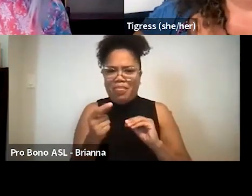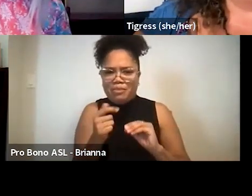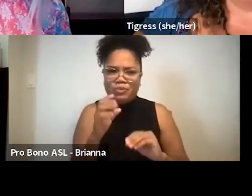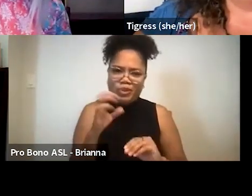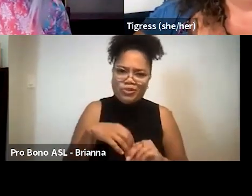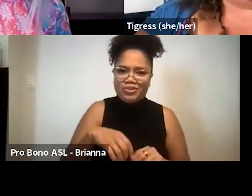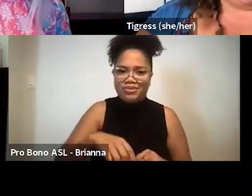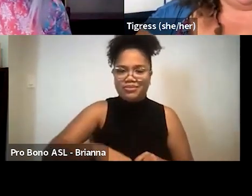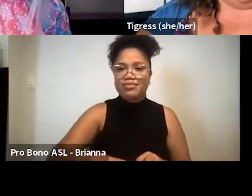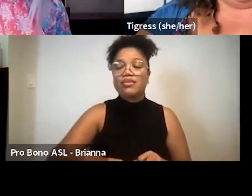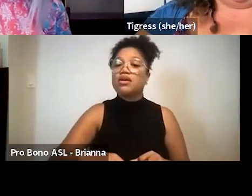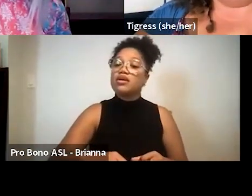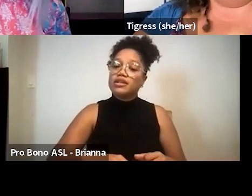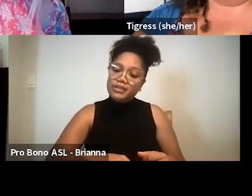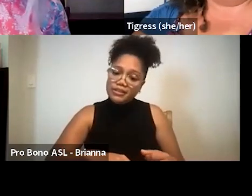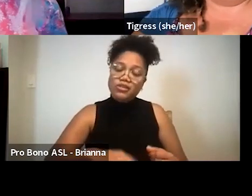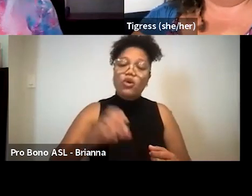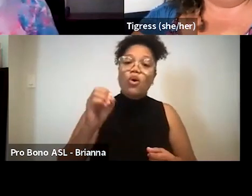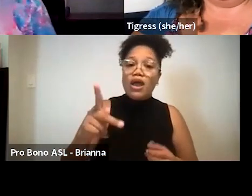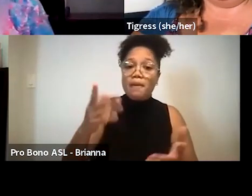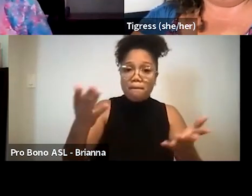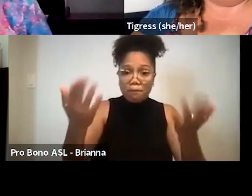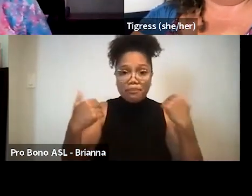So let's take some questions from our audience.